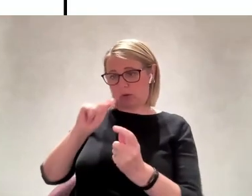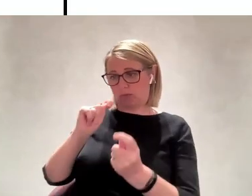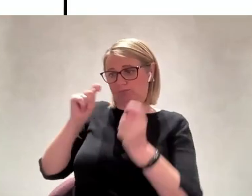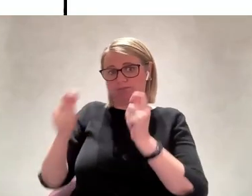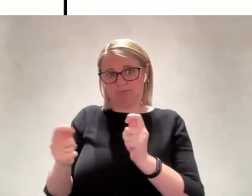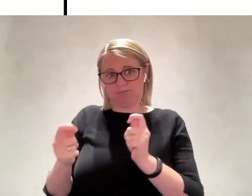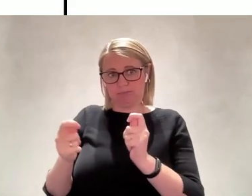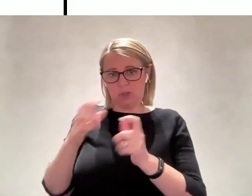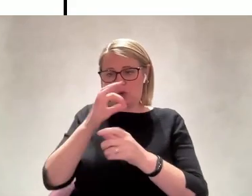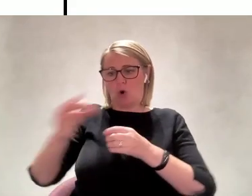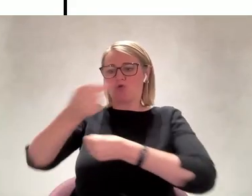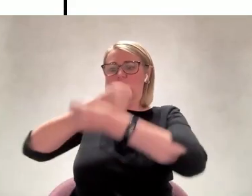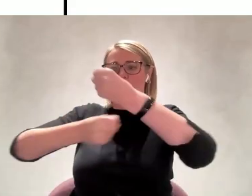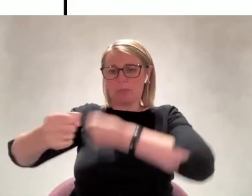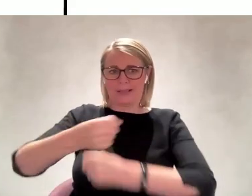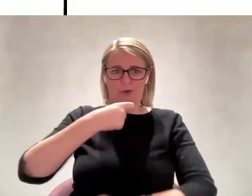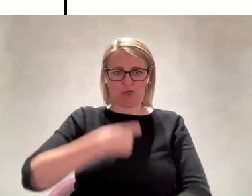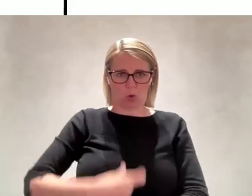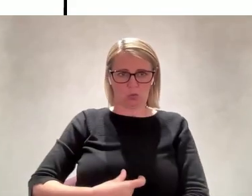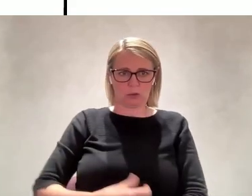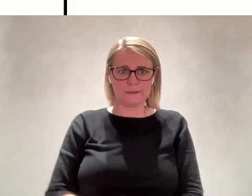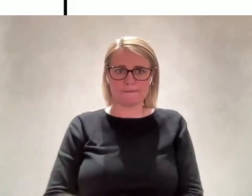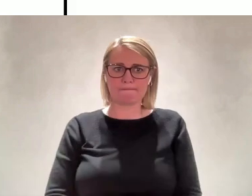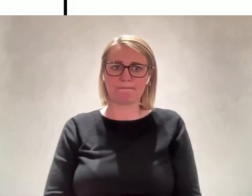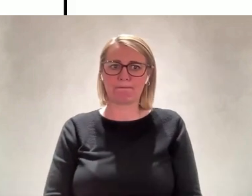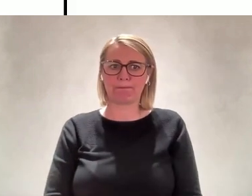augment rather than replace roles in the workforce.